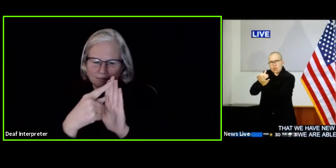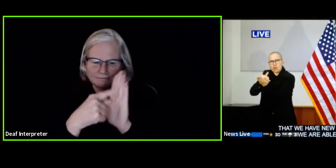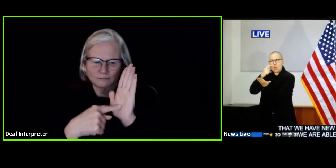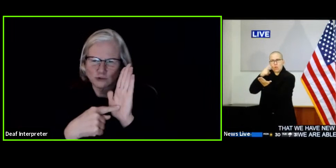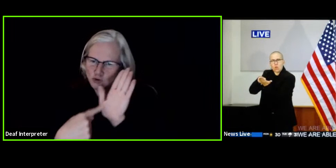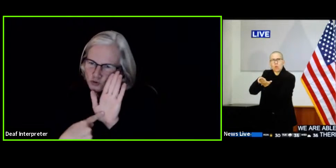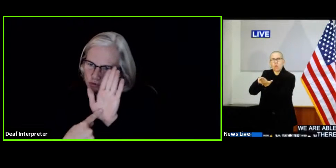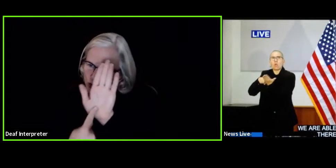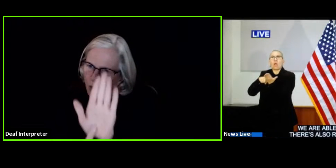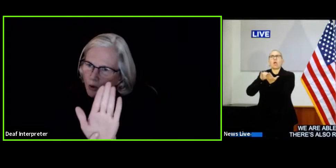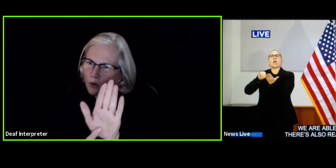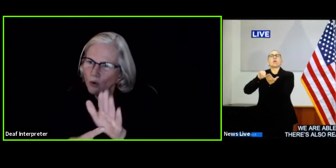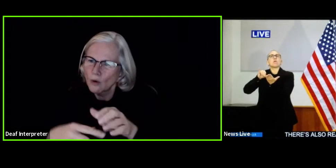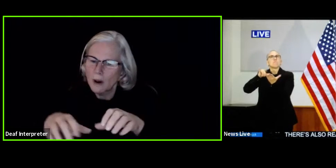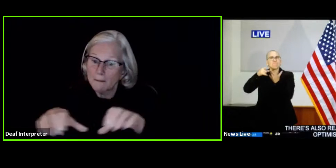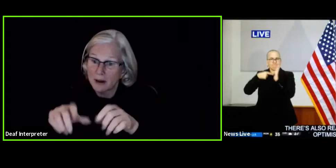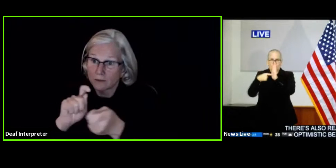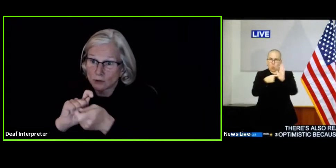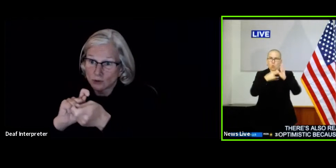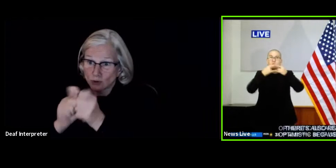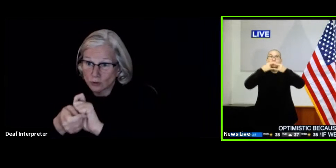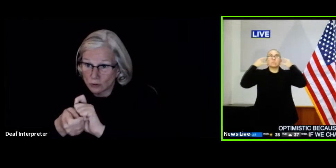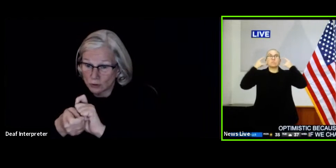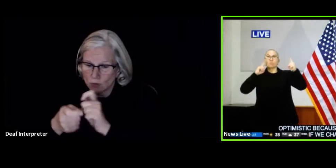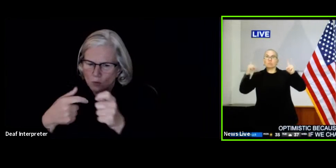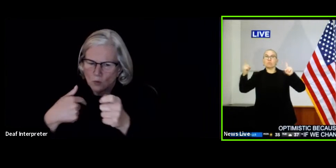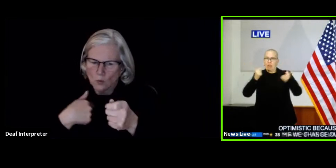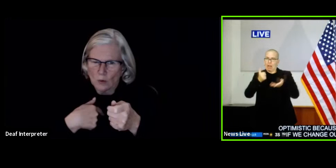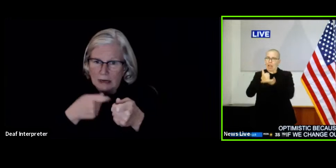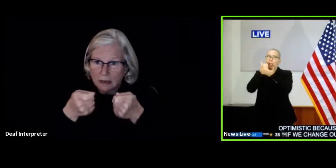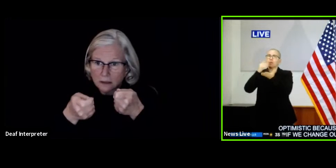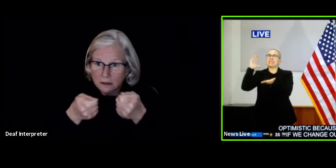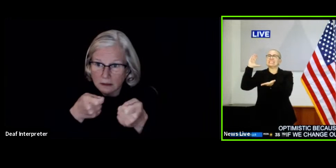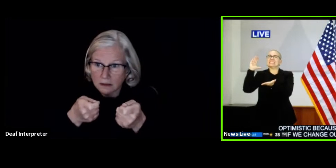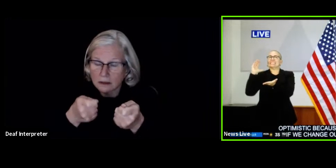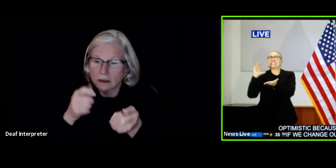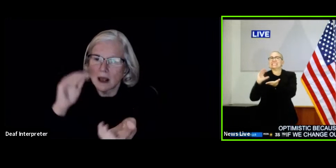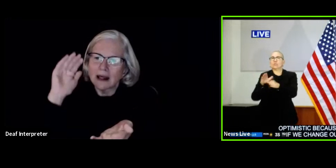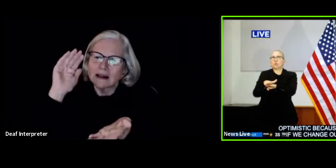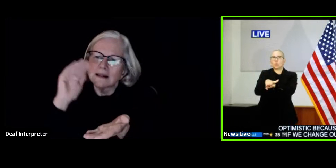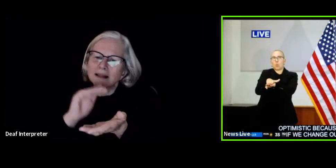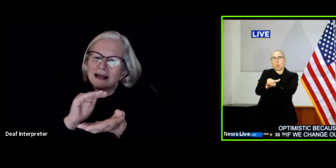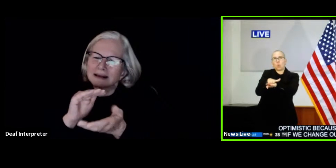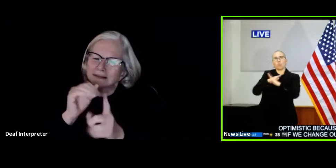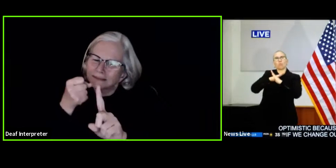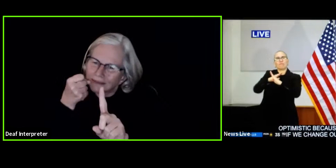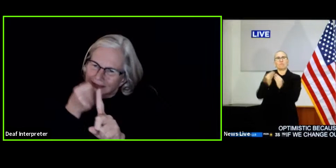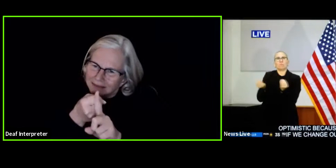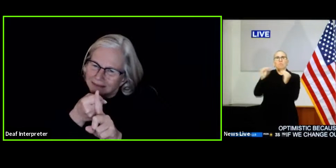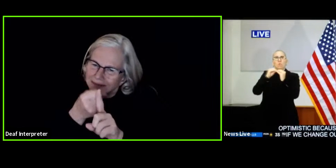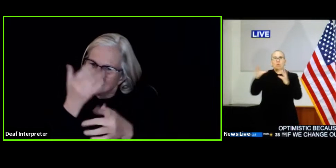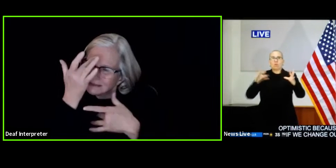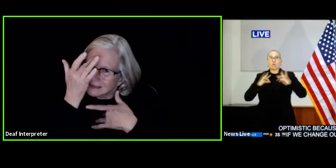A CASCADING EFFECT THAT KEEPS PEOPLE FROM BEING INFECTED, WHICH KEEPS PEOPLE OUT OF THE HOSPITAL, WHICH SAVES